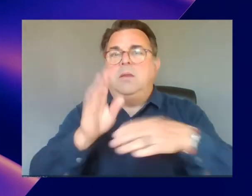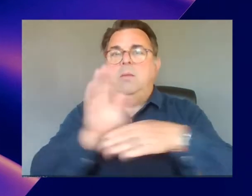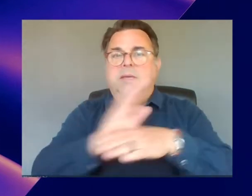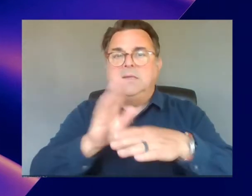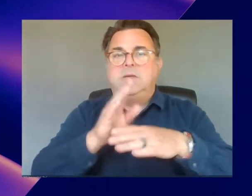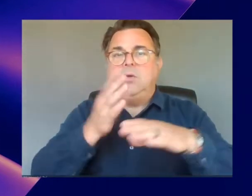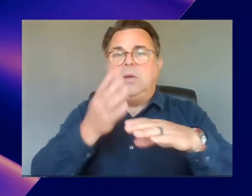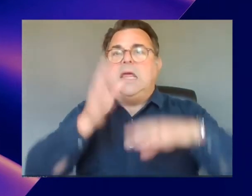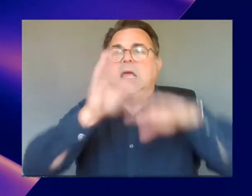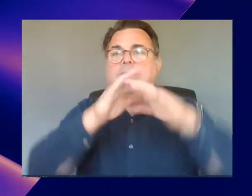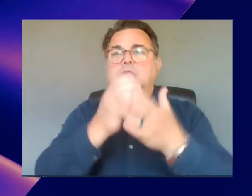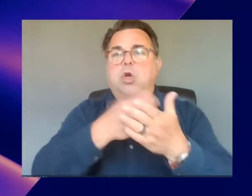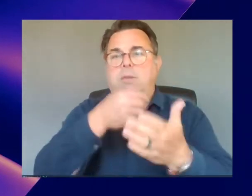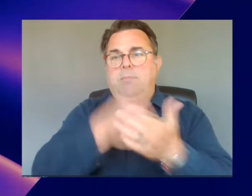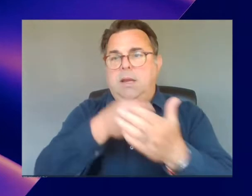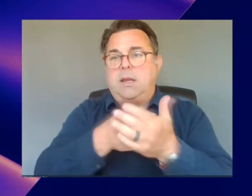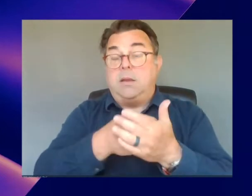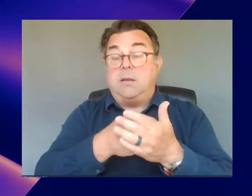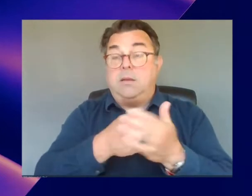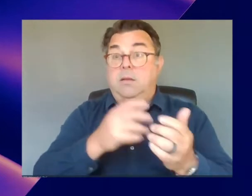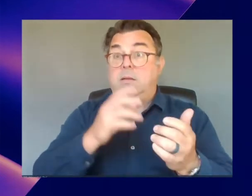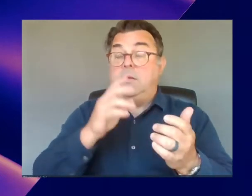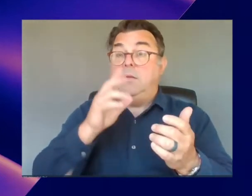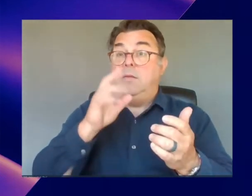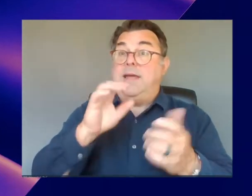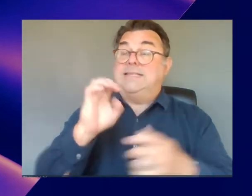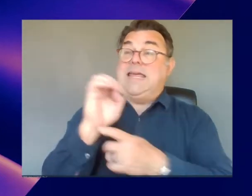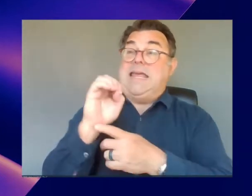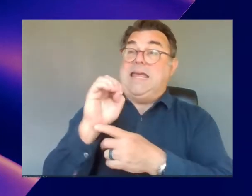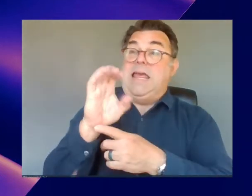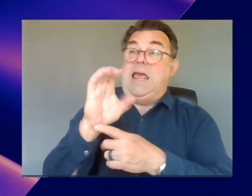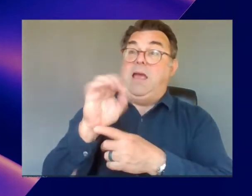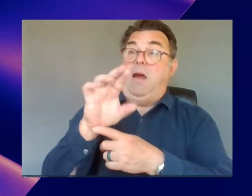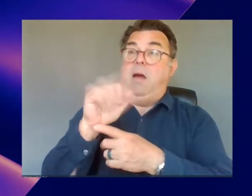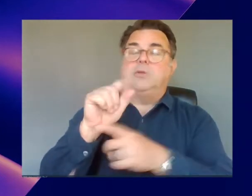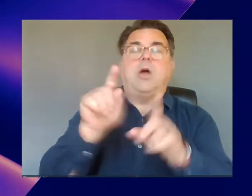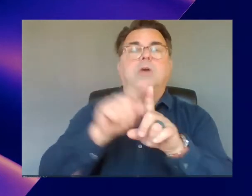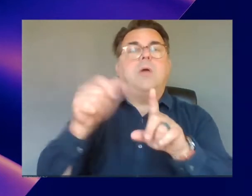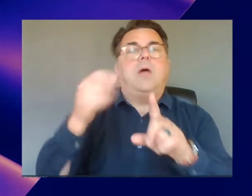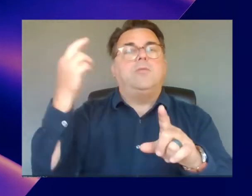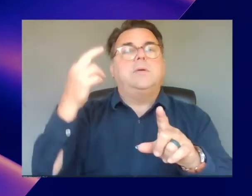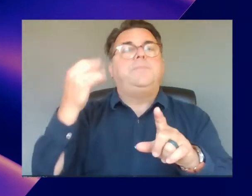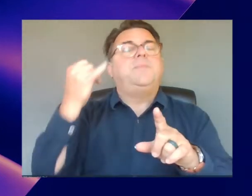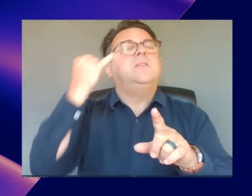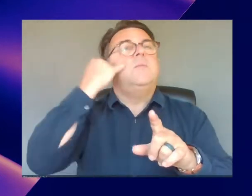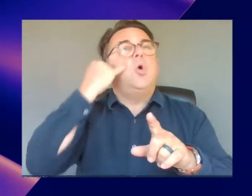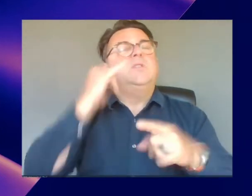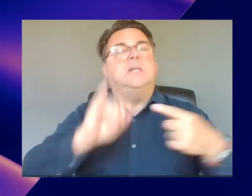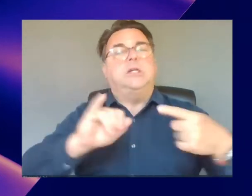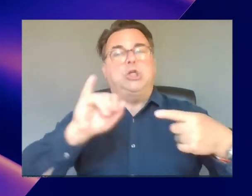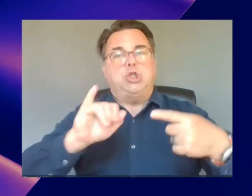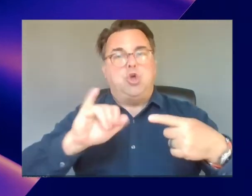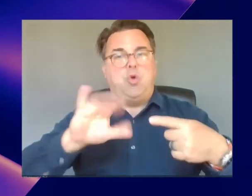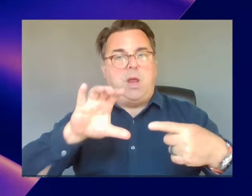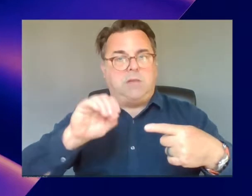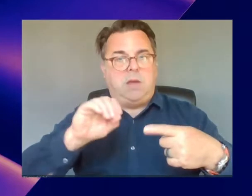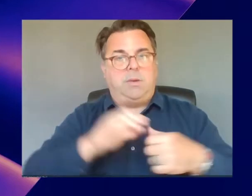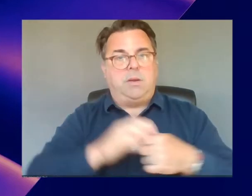It is not only e-commerce. It could be anywhere else. For example, in an insurance company, right, they sell the policies.